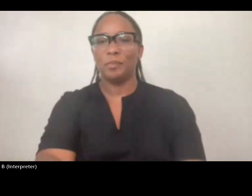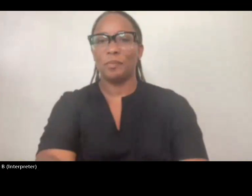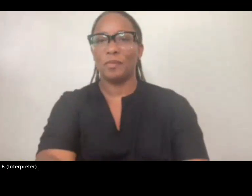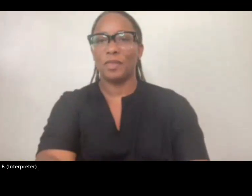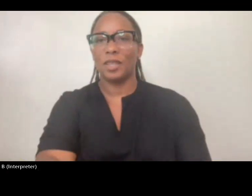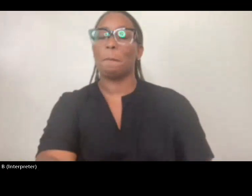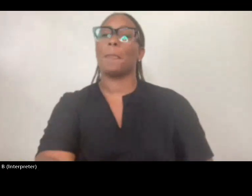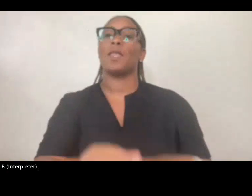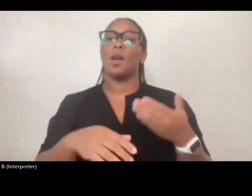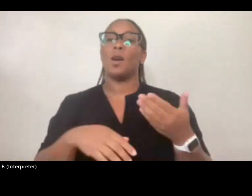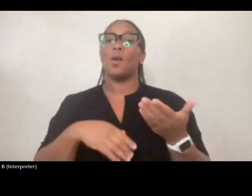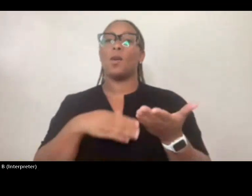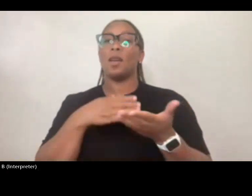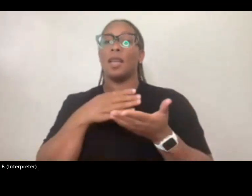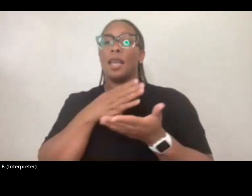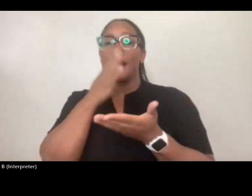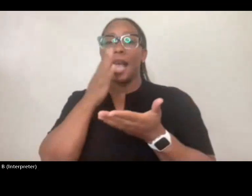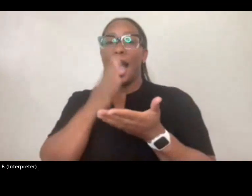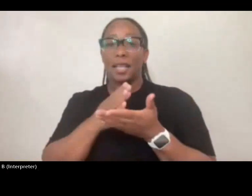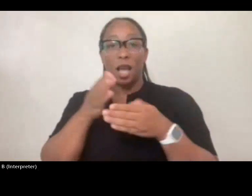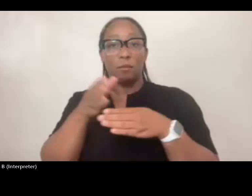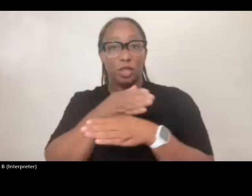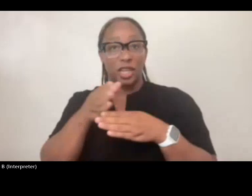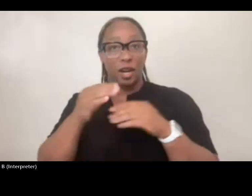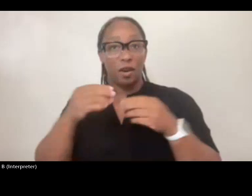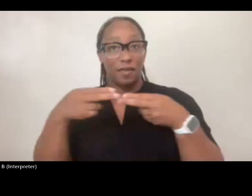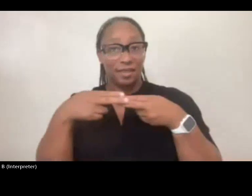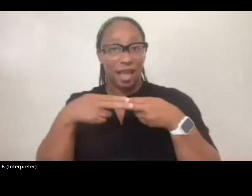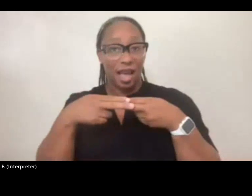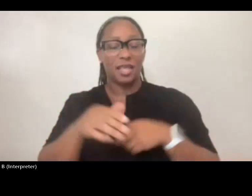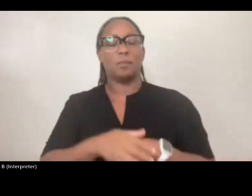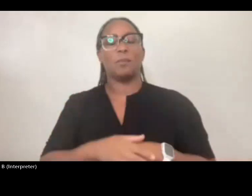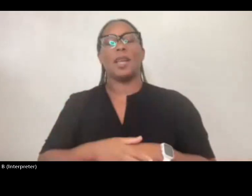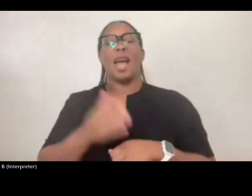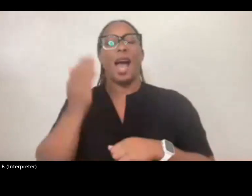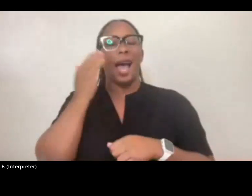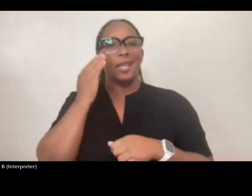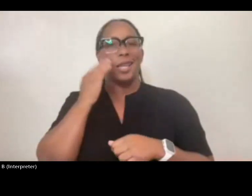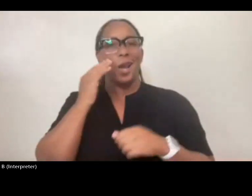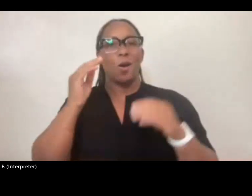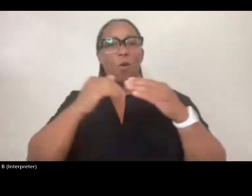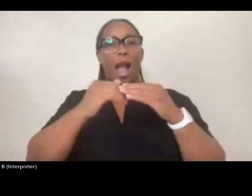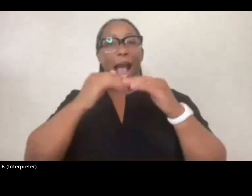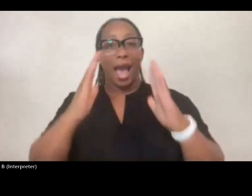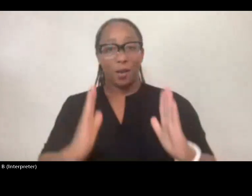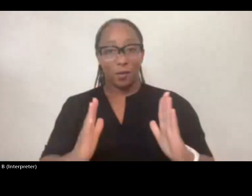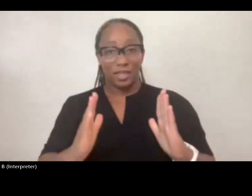I'm gonna stop sharing. And I know housing is. Mm-hmm.